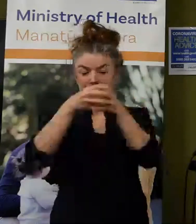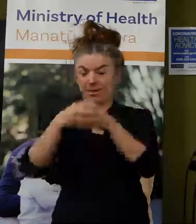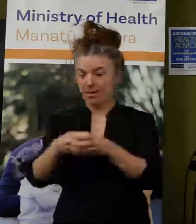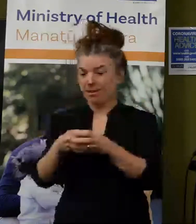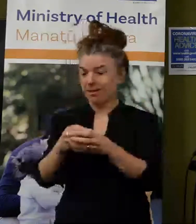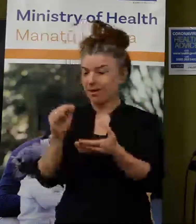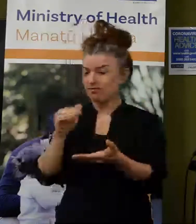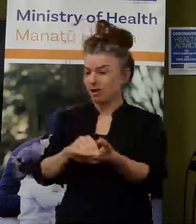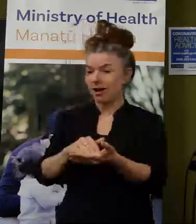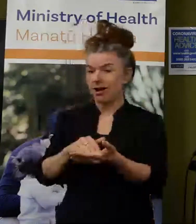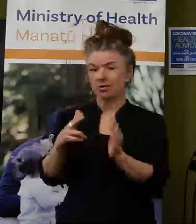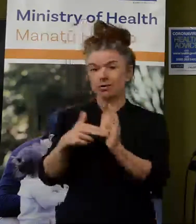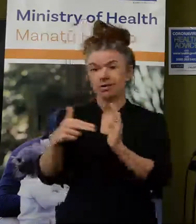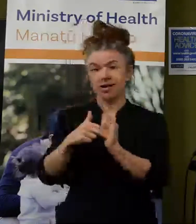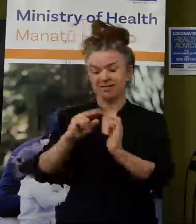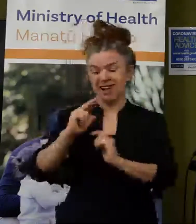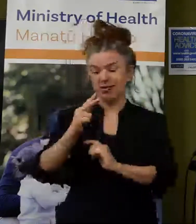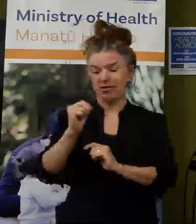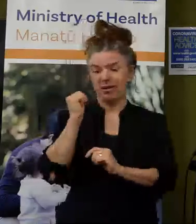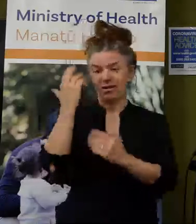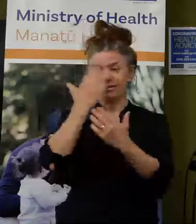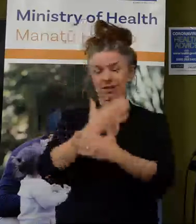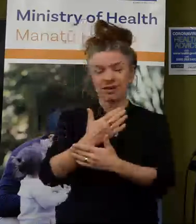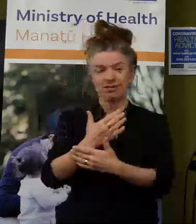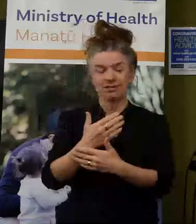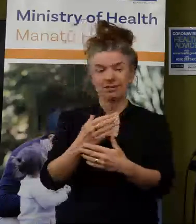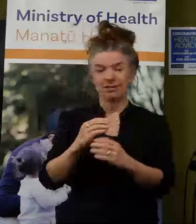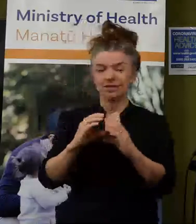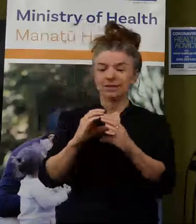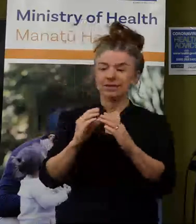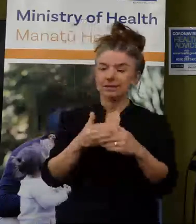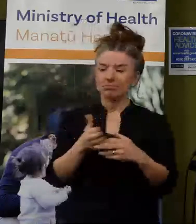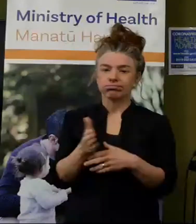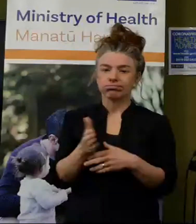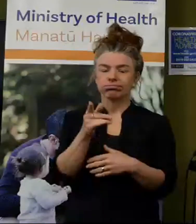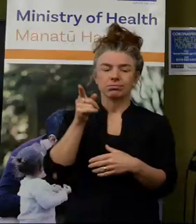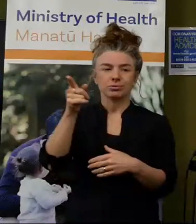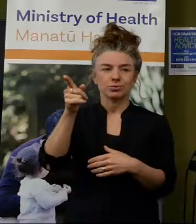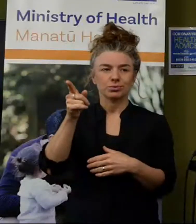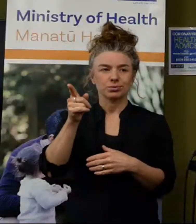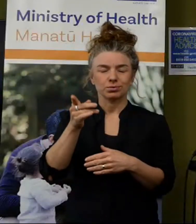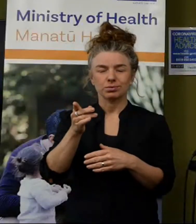last night and have been at the Whangaparaoa, our reception center since about 9 o'clock.